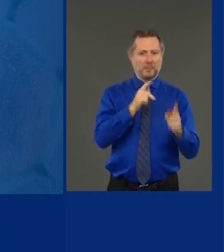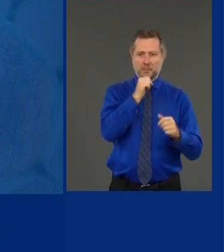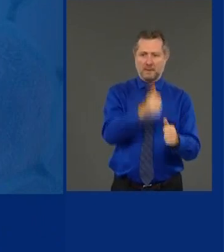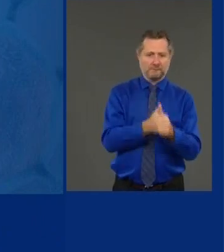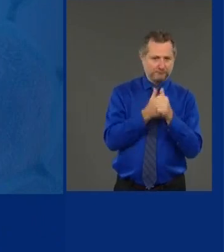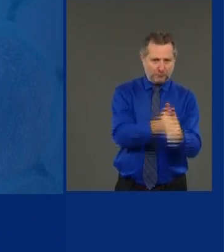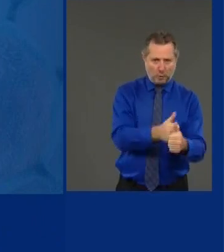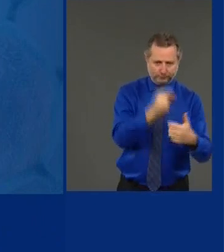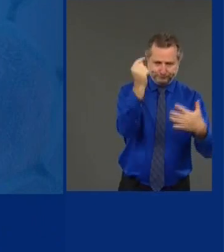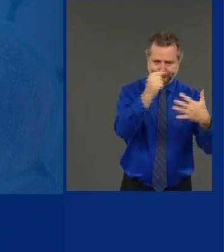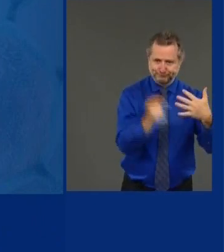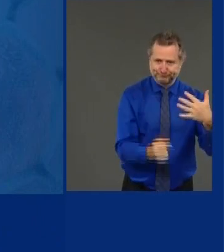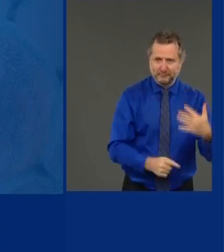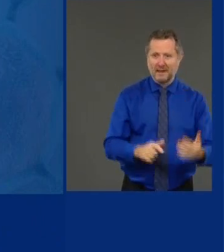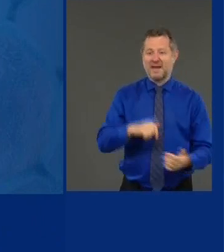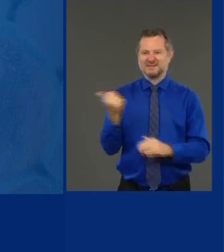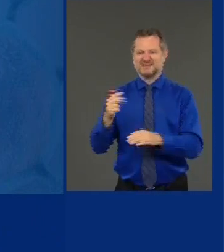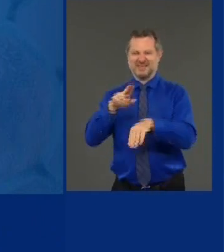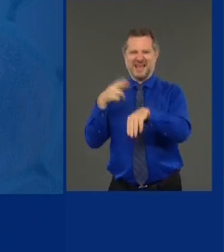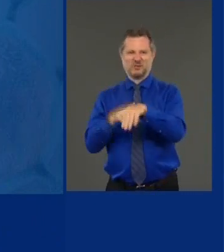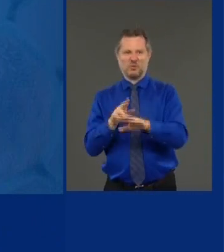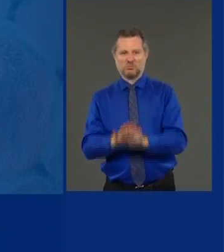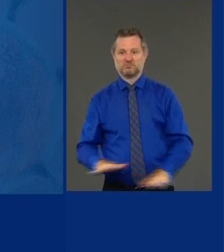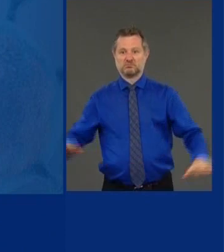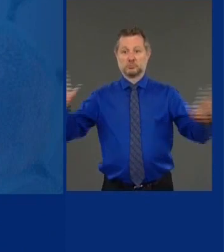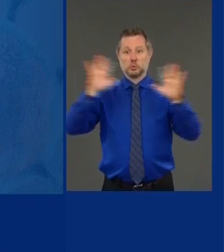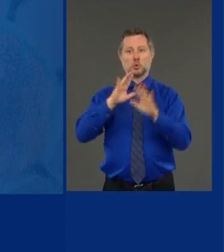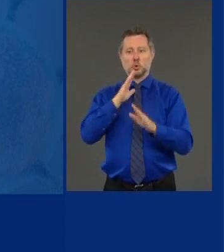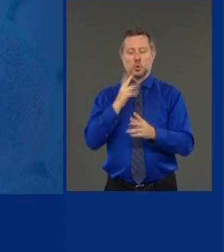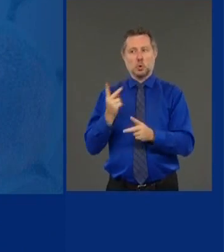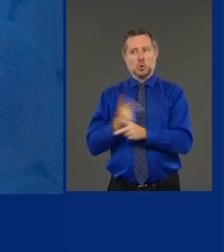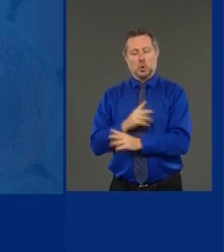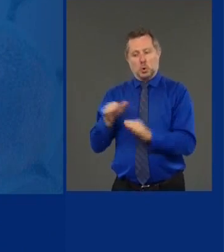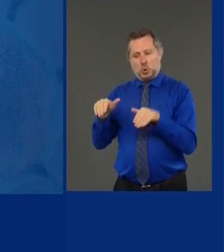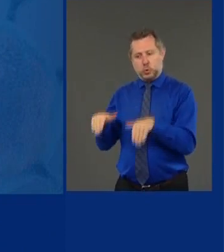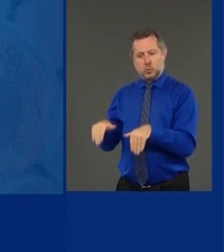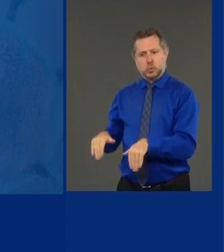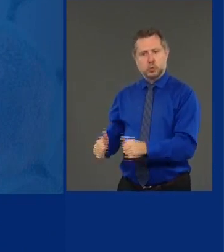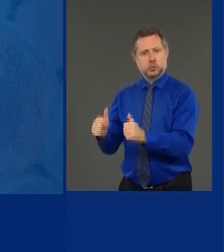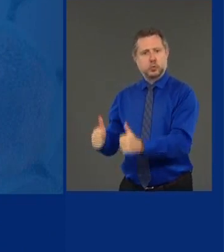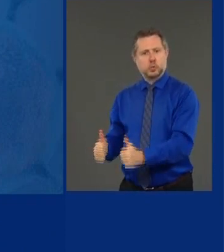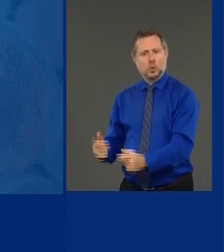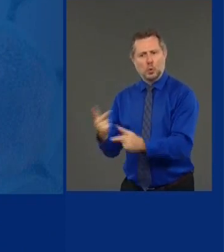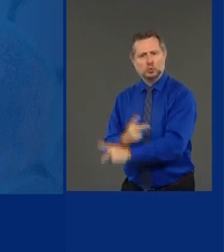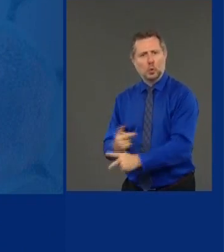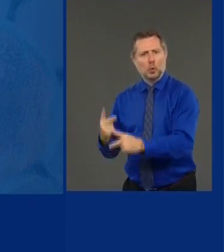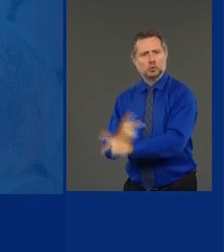PLAIN TRUTH ON THIS -- WE SAID WE HAVE TWO THREATS. WE HAVE THE LACK OF COMPLIANCE AND WE HAVE THE NATIONAL SITUATION. THE NATIONAL SITUATION'S GETTING